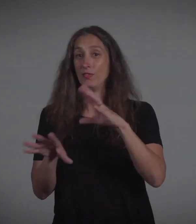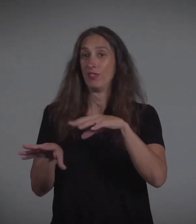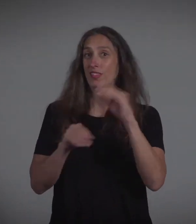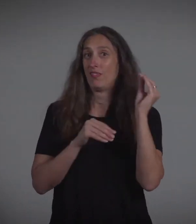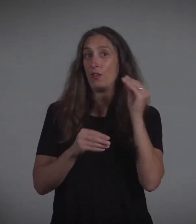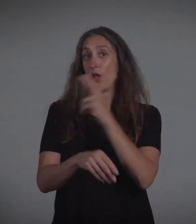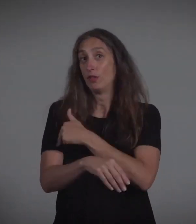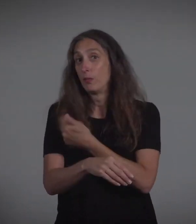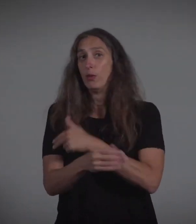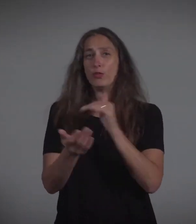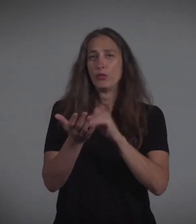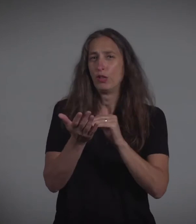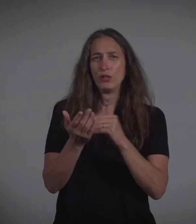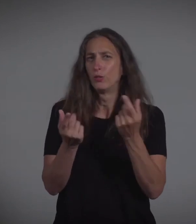after leaving the hospital or the doctor?